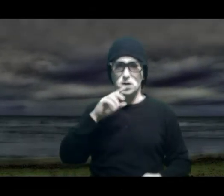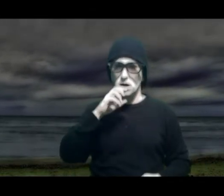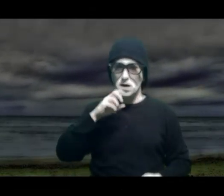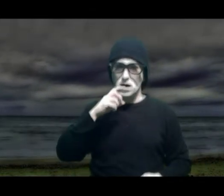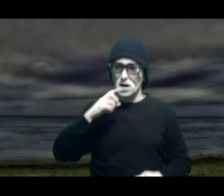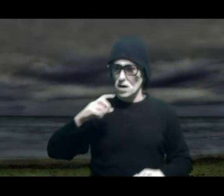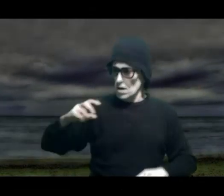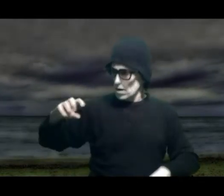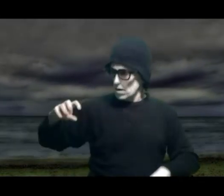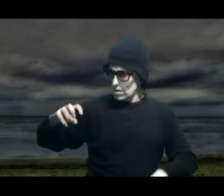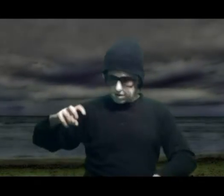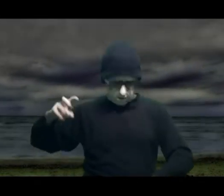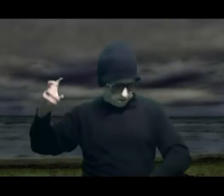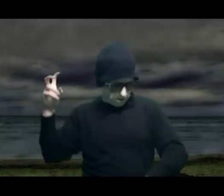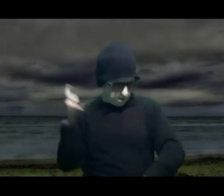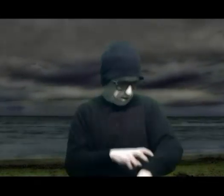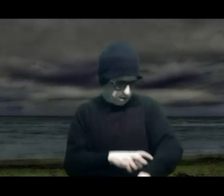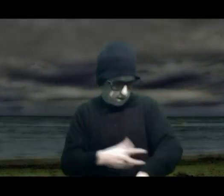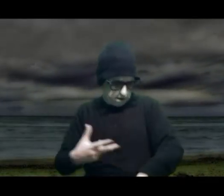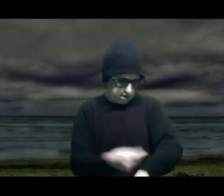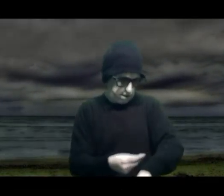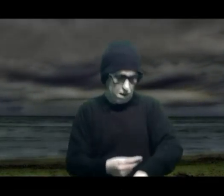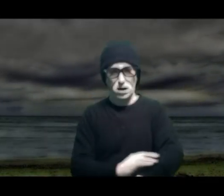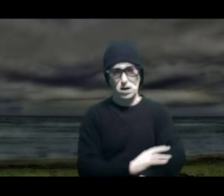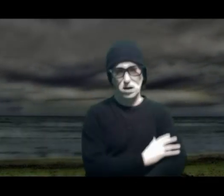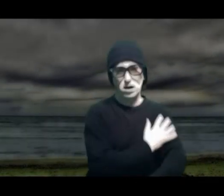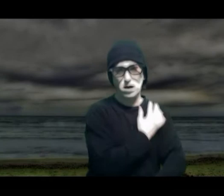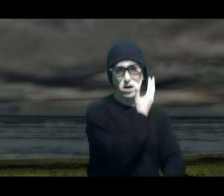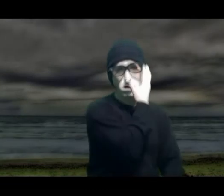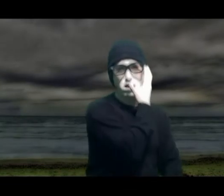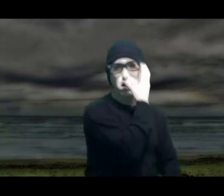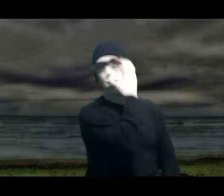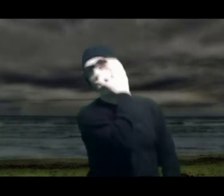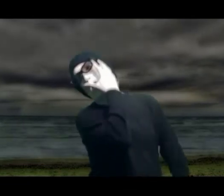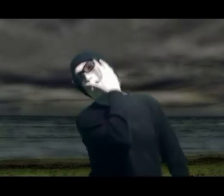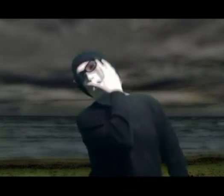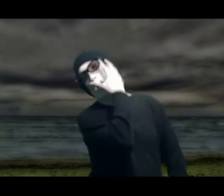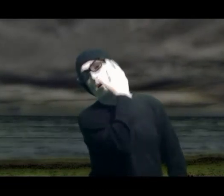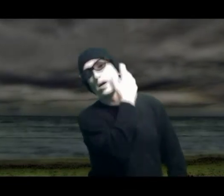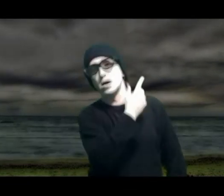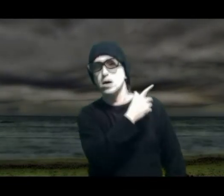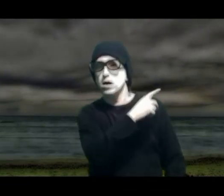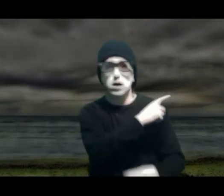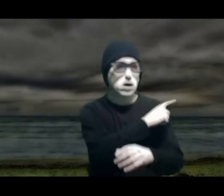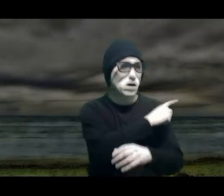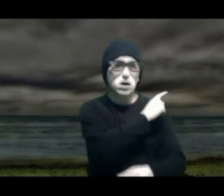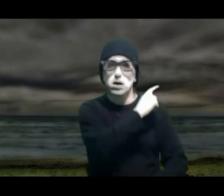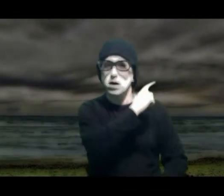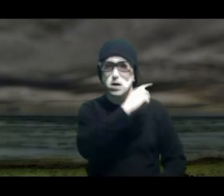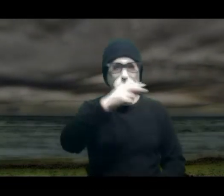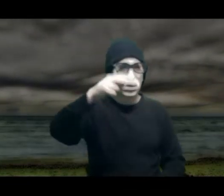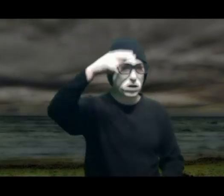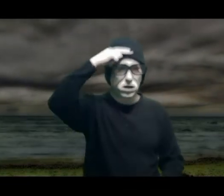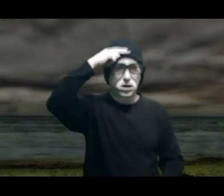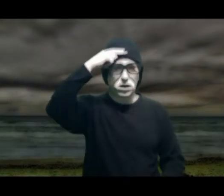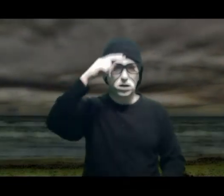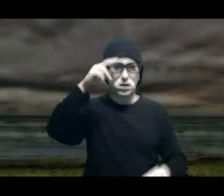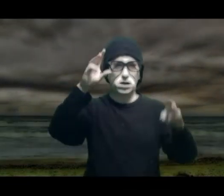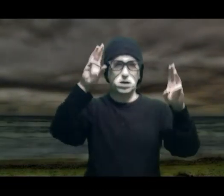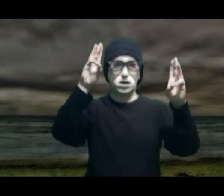the name of his ministers who set themselves up as judges then inject his serpentine venimous neurotoxins into his victims are psychiatrists